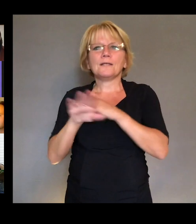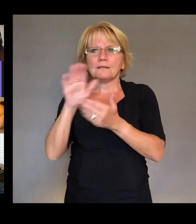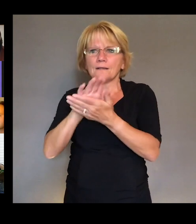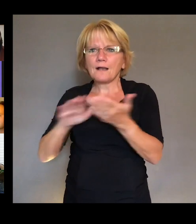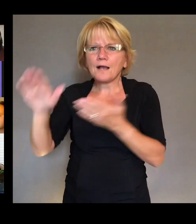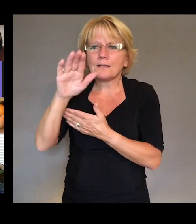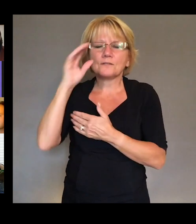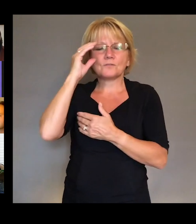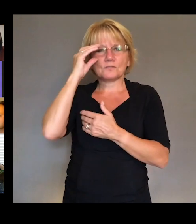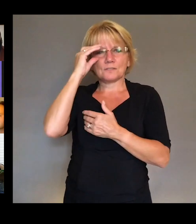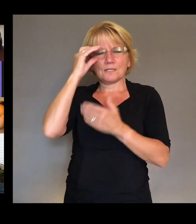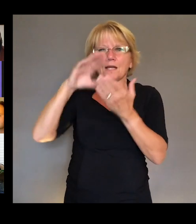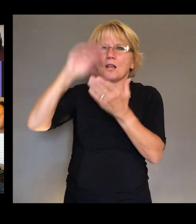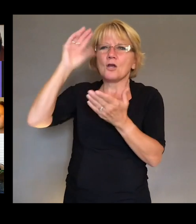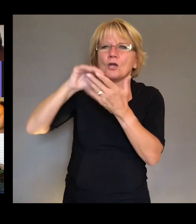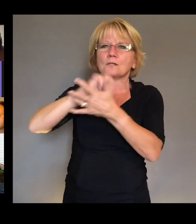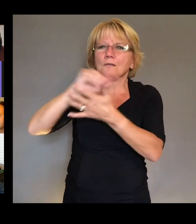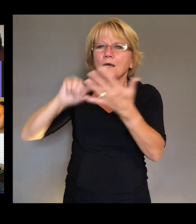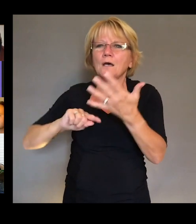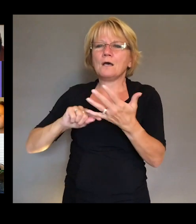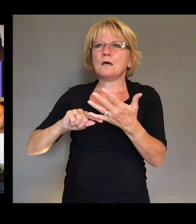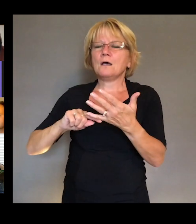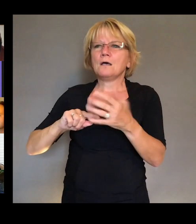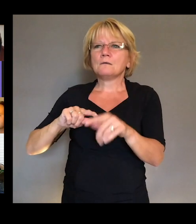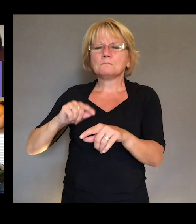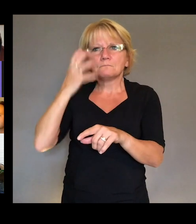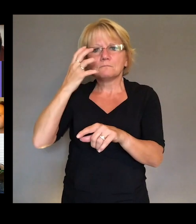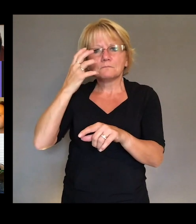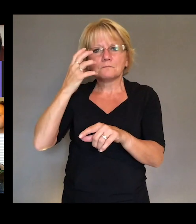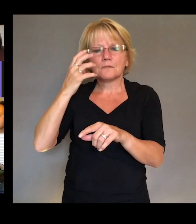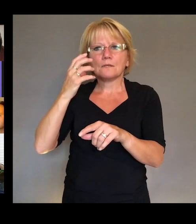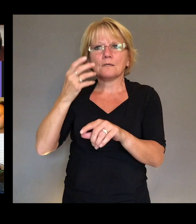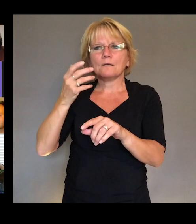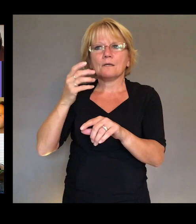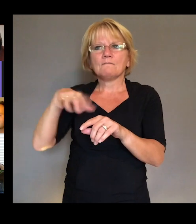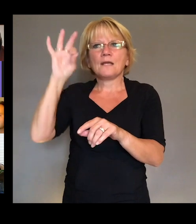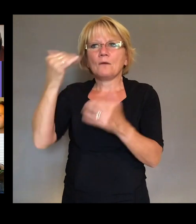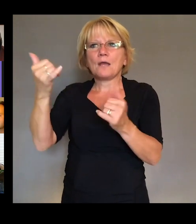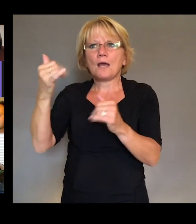and I learned about Emmett Till, and I learned about all these things. I was so mad that it took until I was an adult